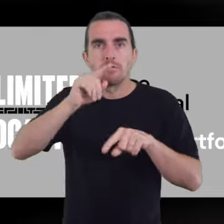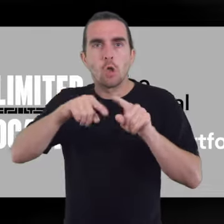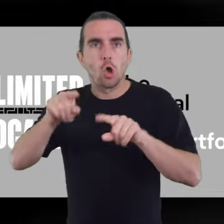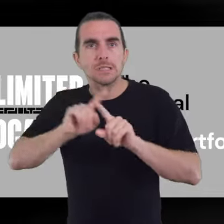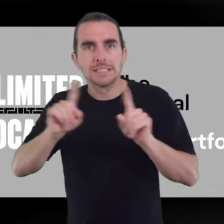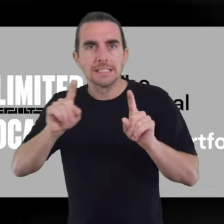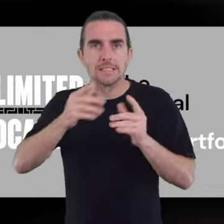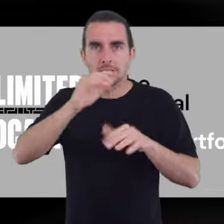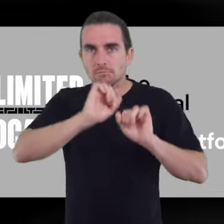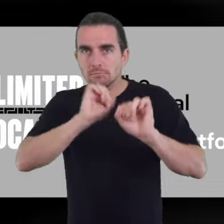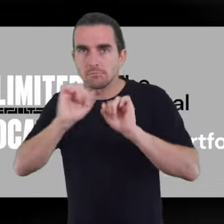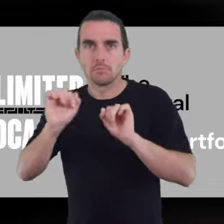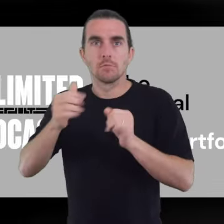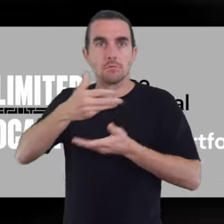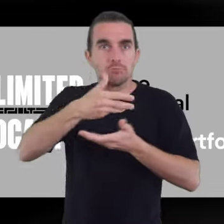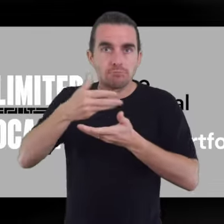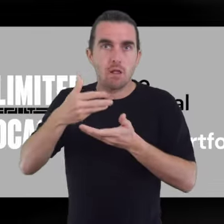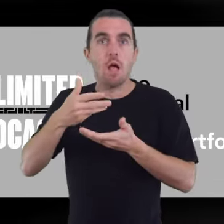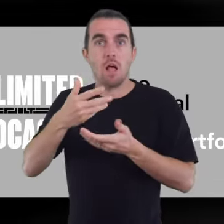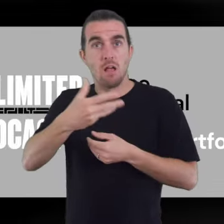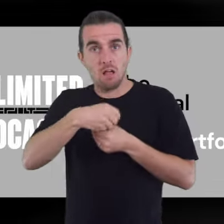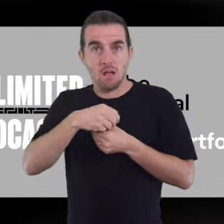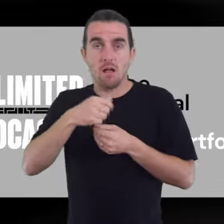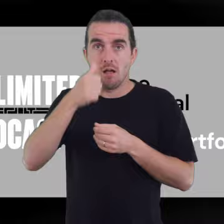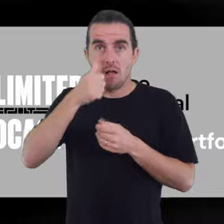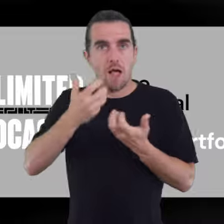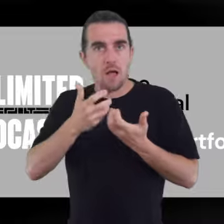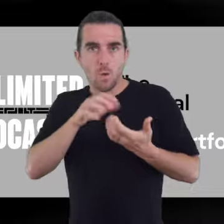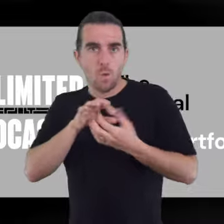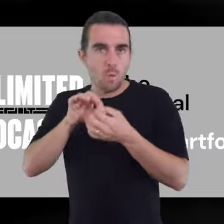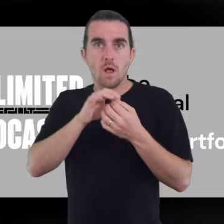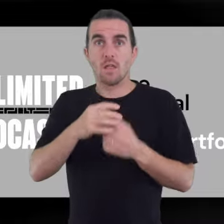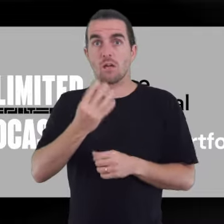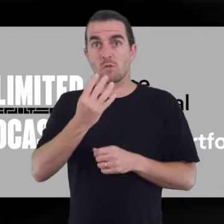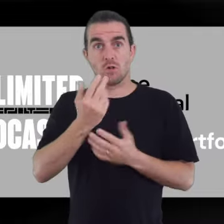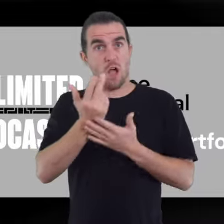and then also, one of the benefits of collaborating with the four artists on the workbook